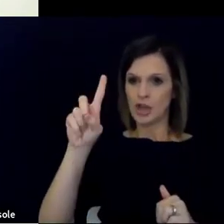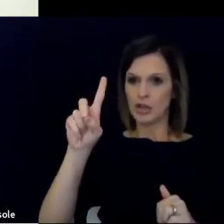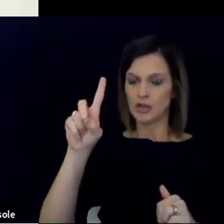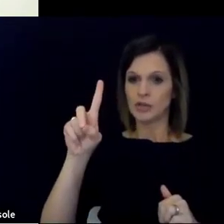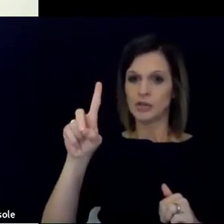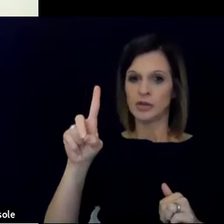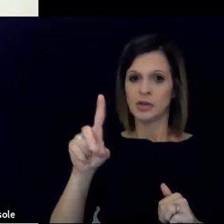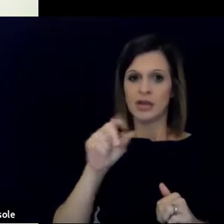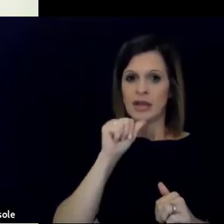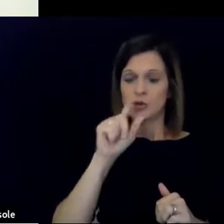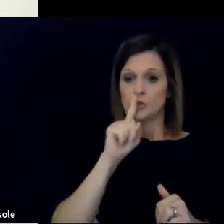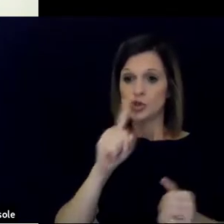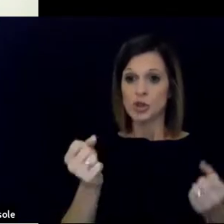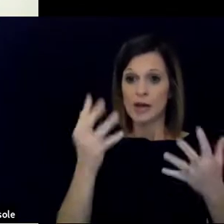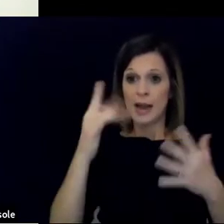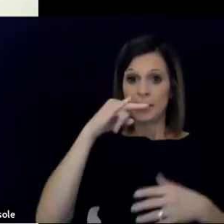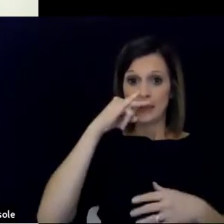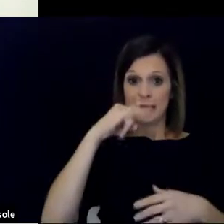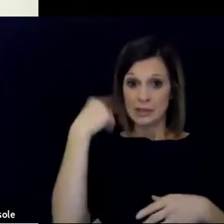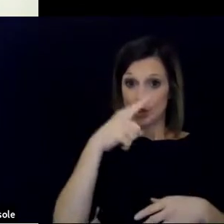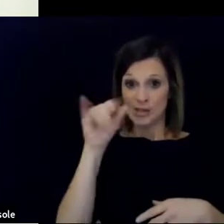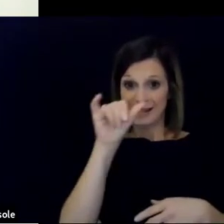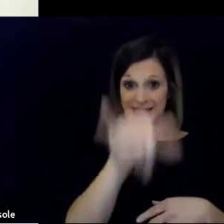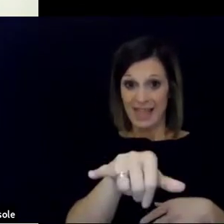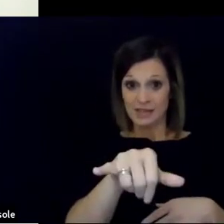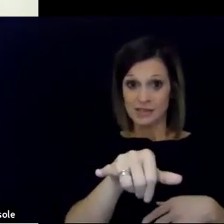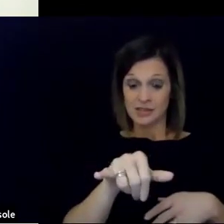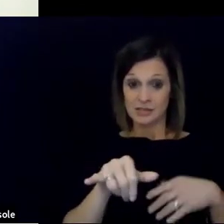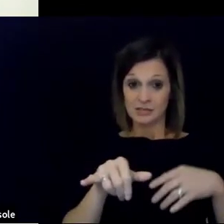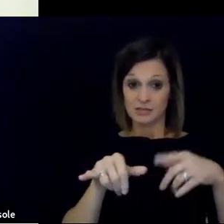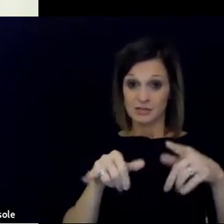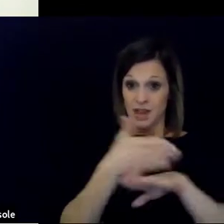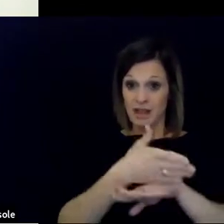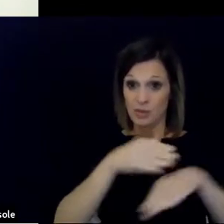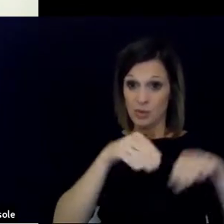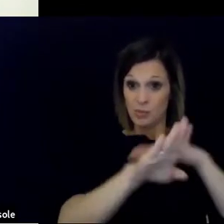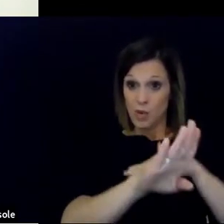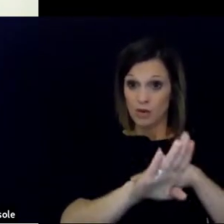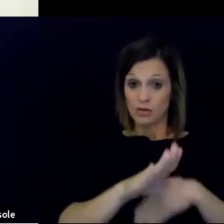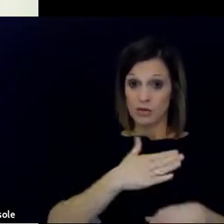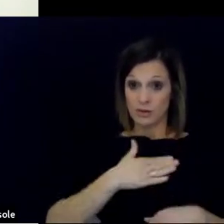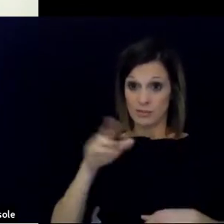that after they were born, mine did. It's not mine, but it looked very similar. And what did they do?